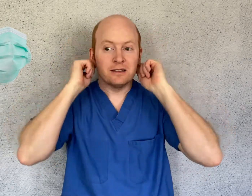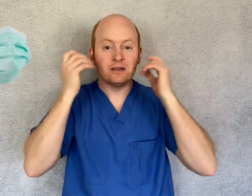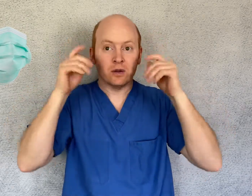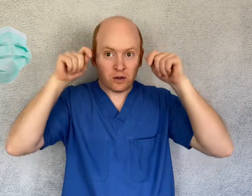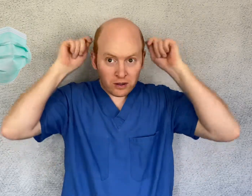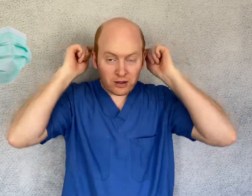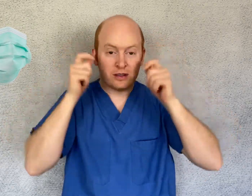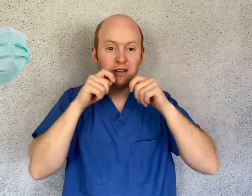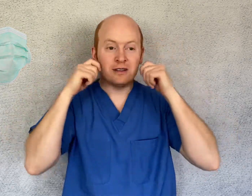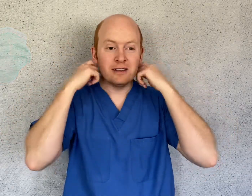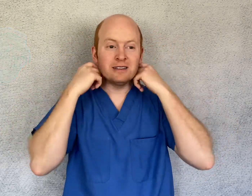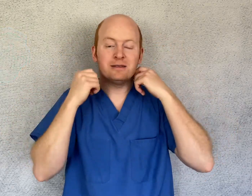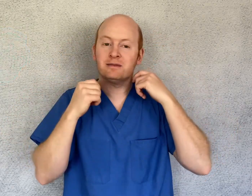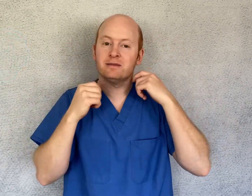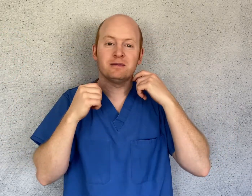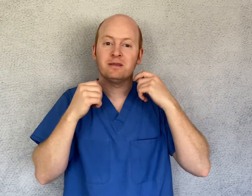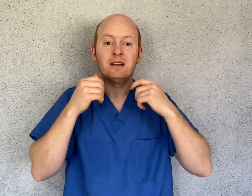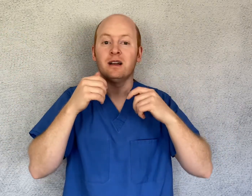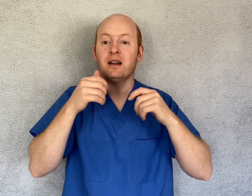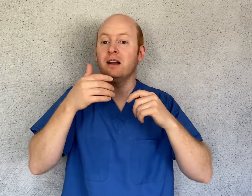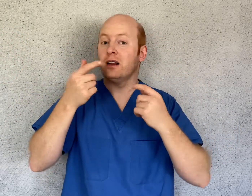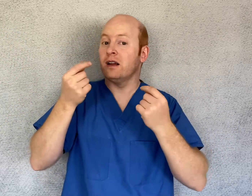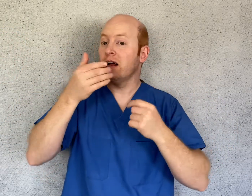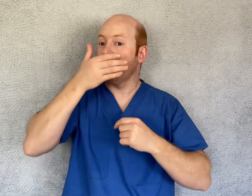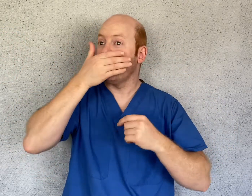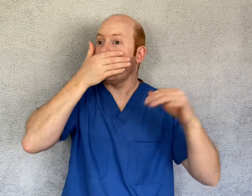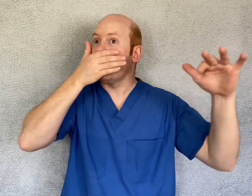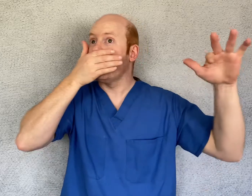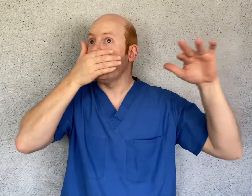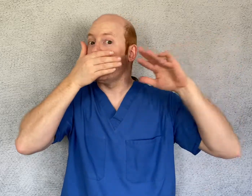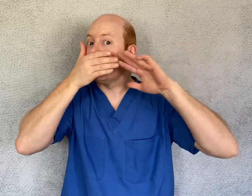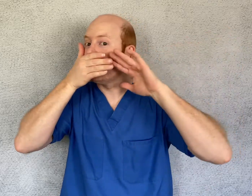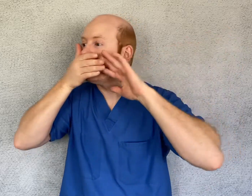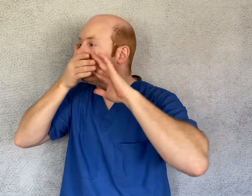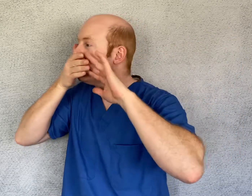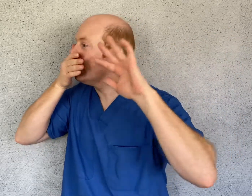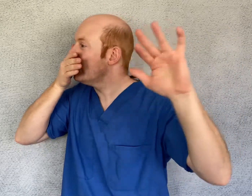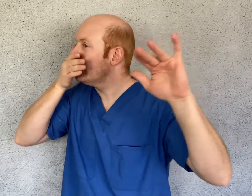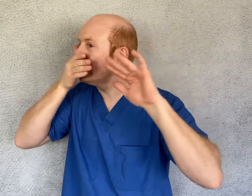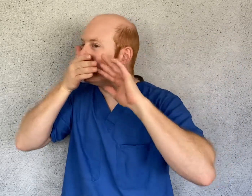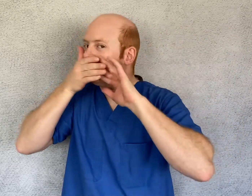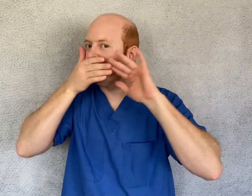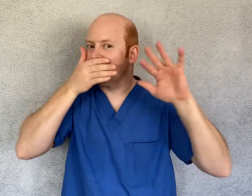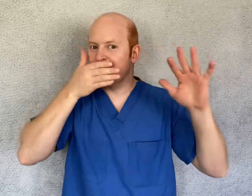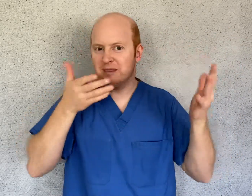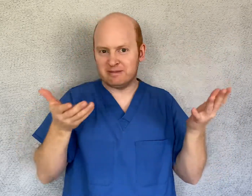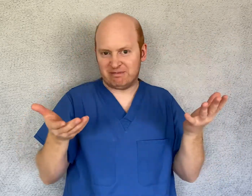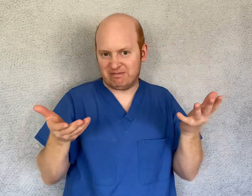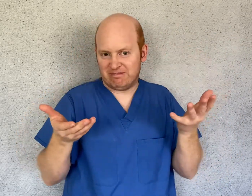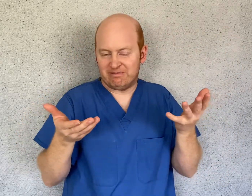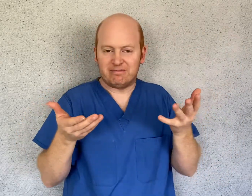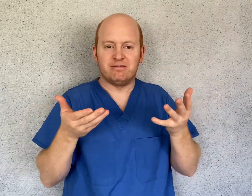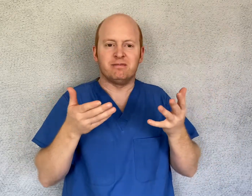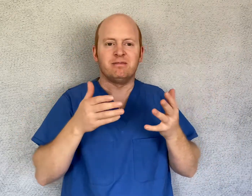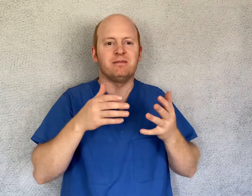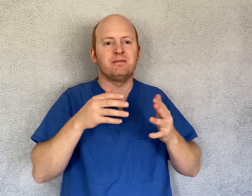the one that loops around your ears or head. They are loose-fitting and are not airtight.